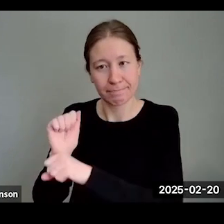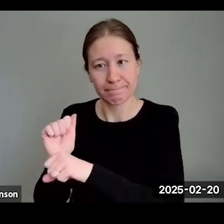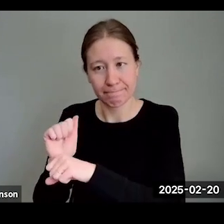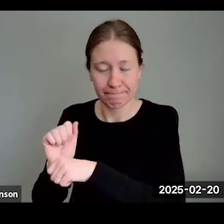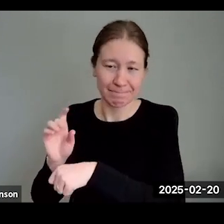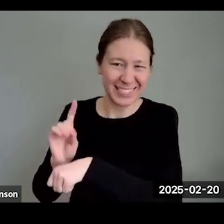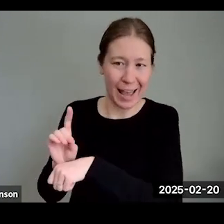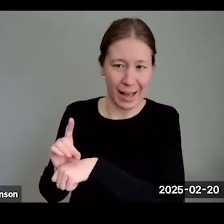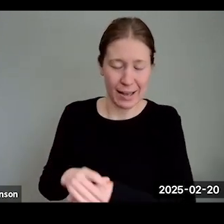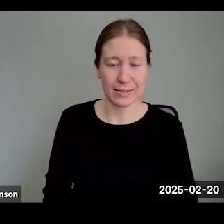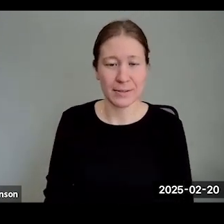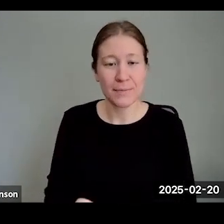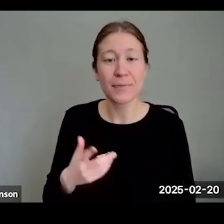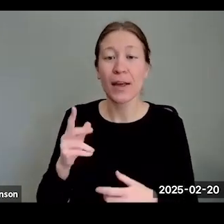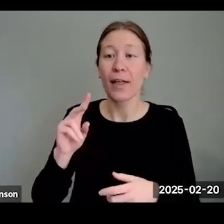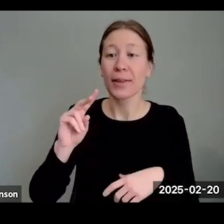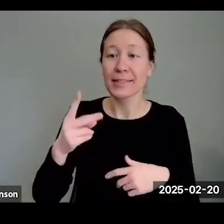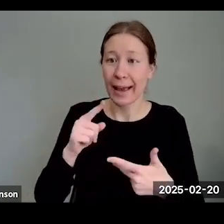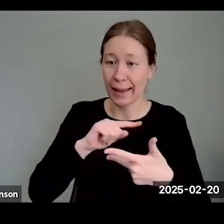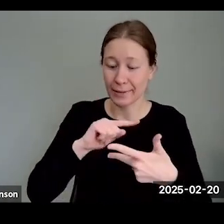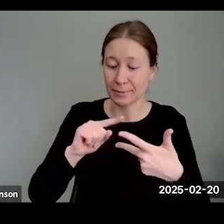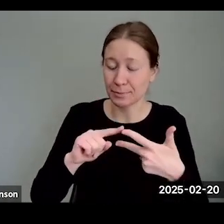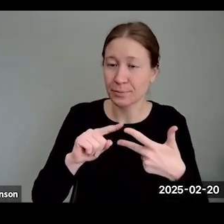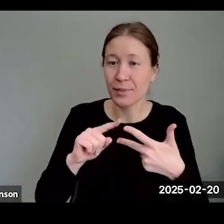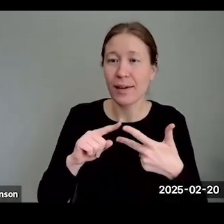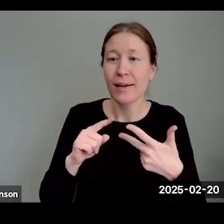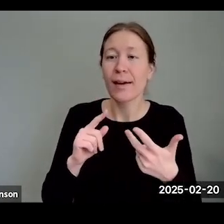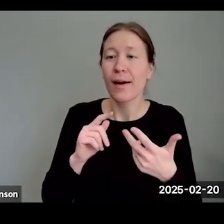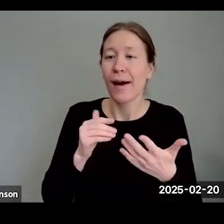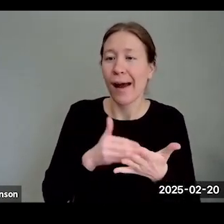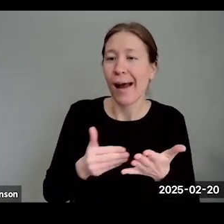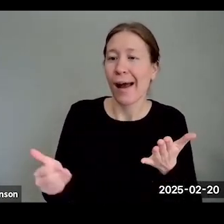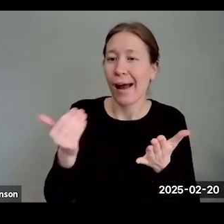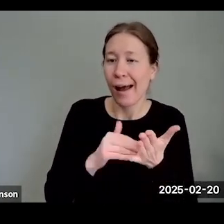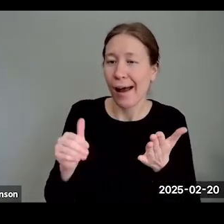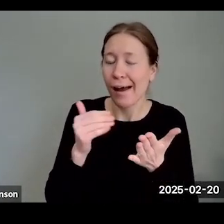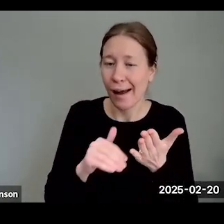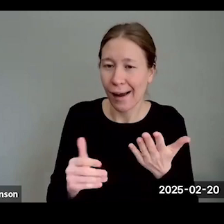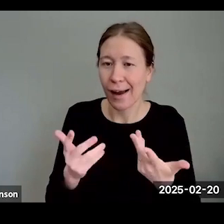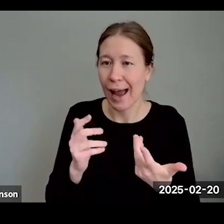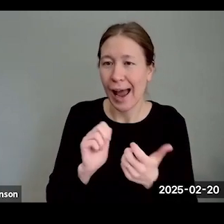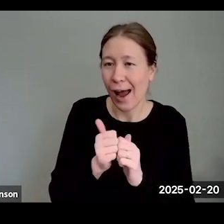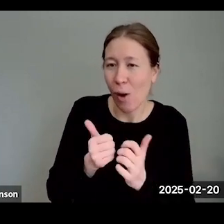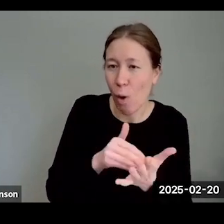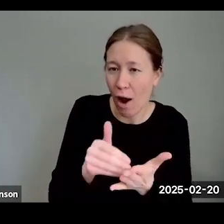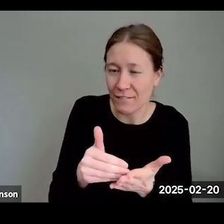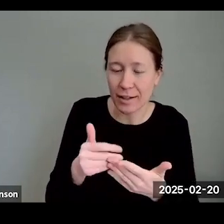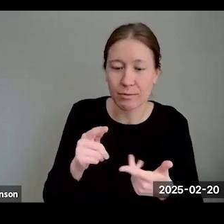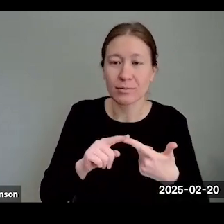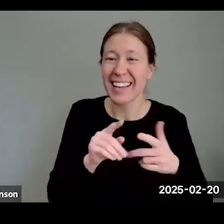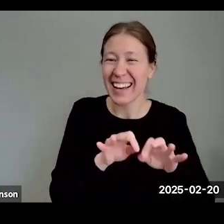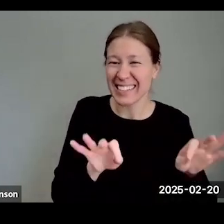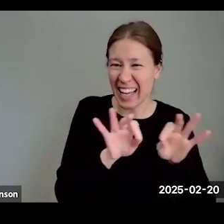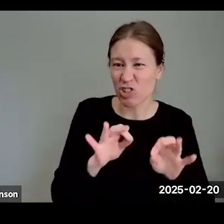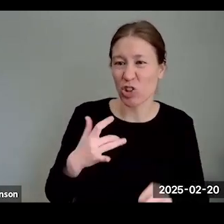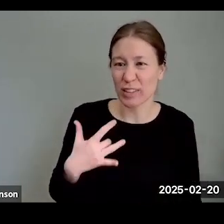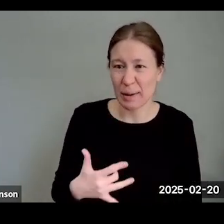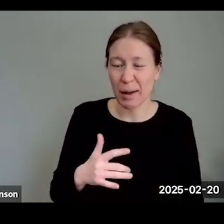The second consideration, is the frequency of the task. For essential functions, these are tasks that are performed regularly,